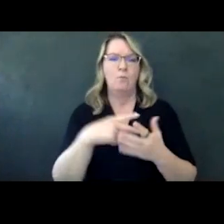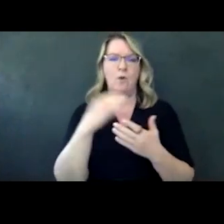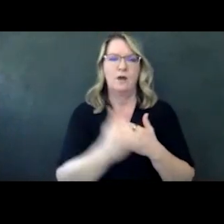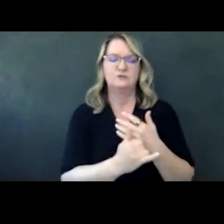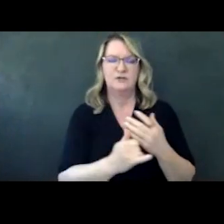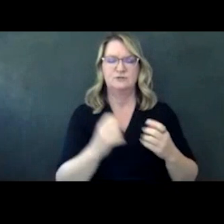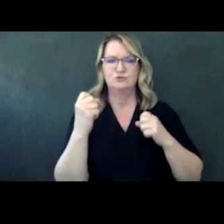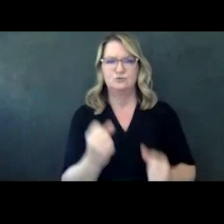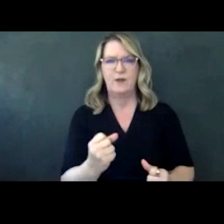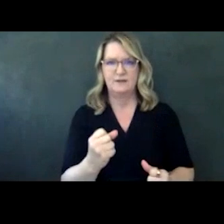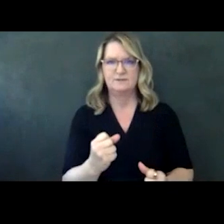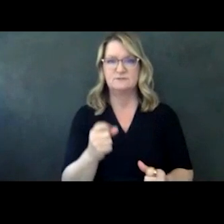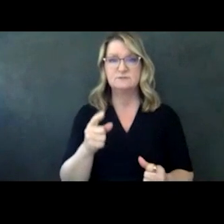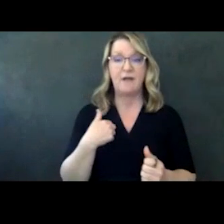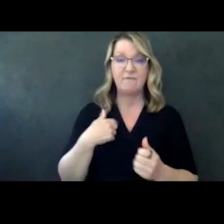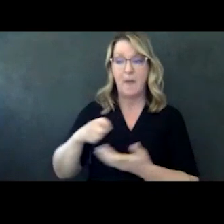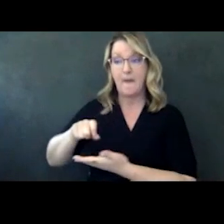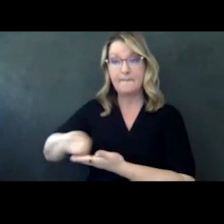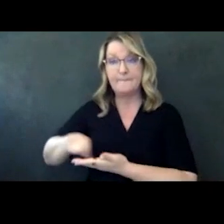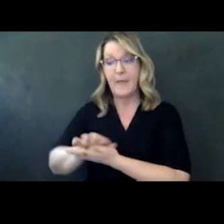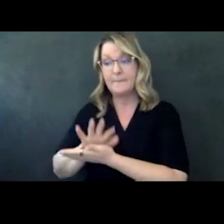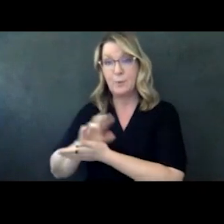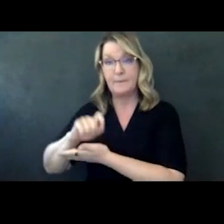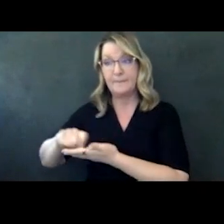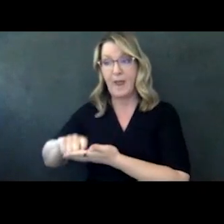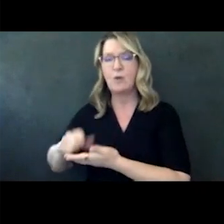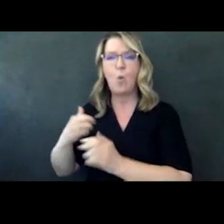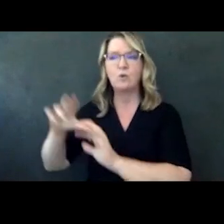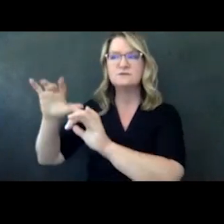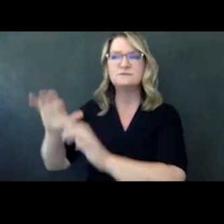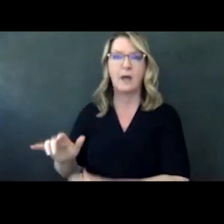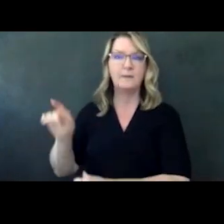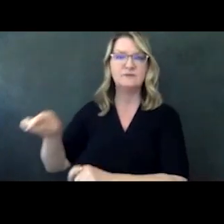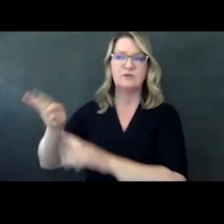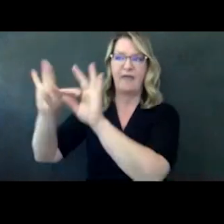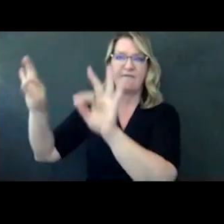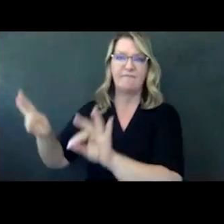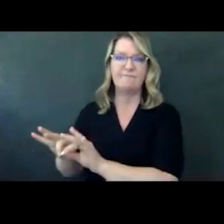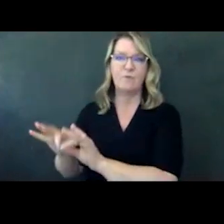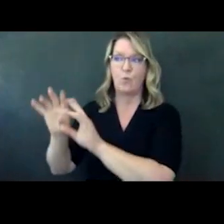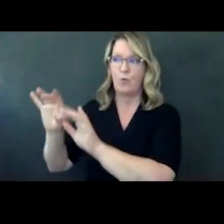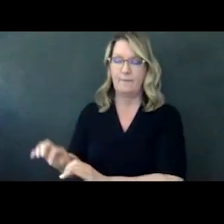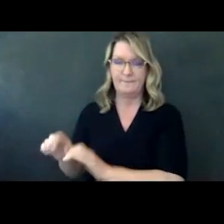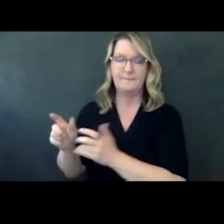Grab a pen or type directly into an outreach and messaging self -reflection exercise worksheet